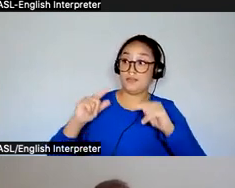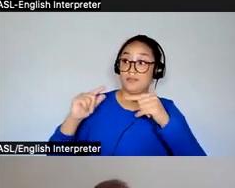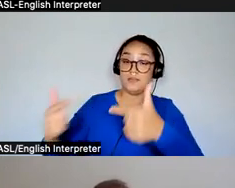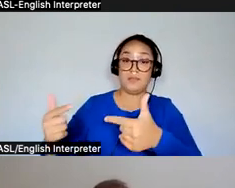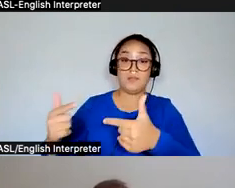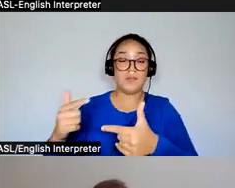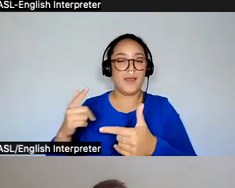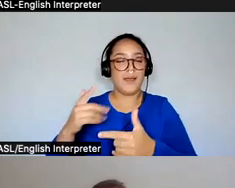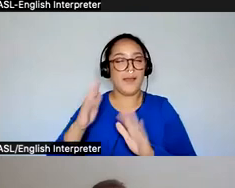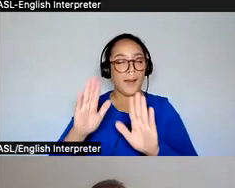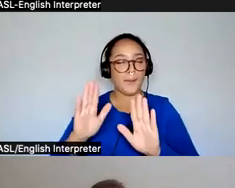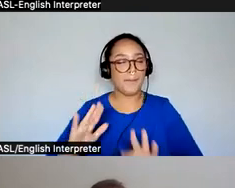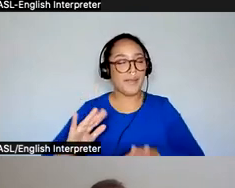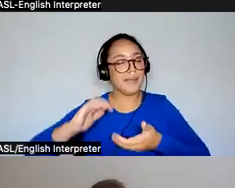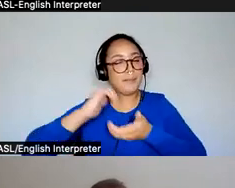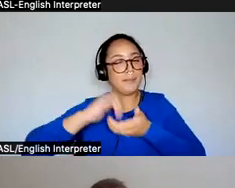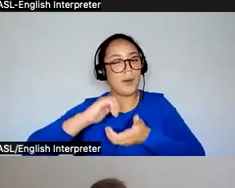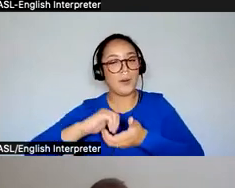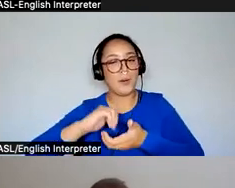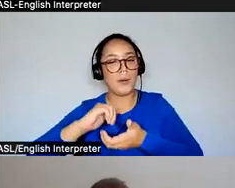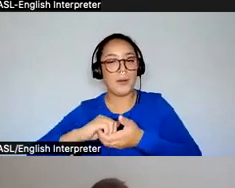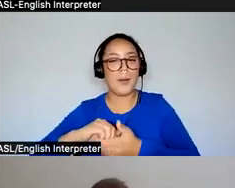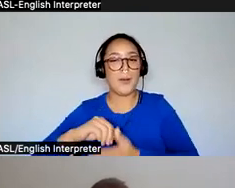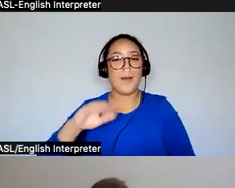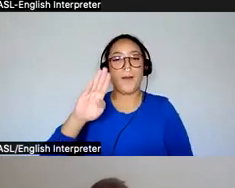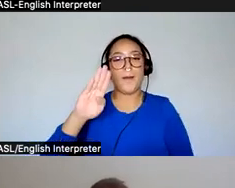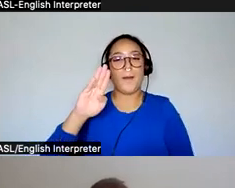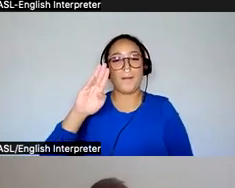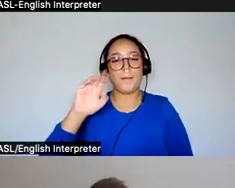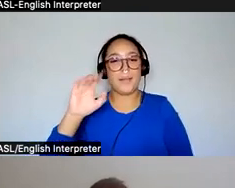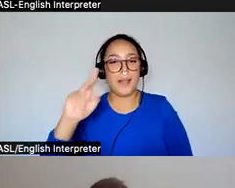Farm to a human, please.